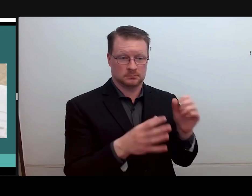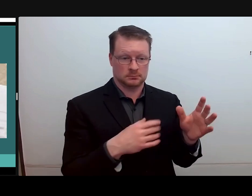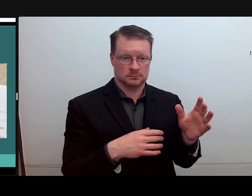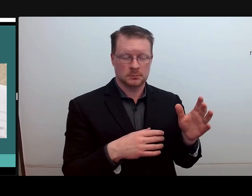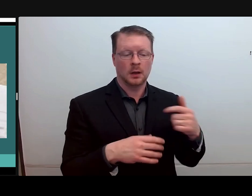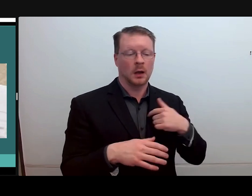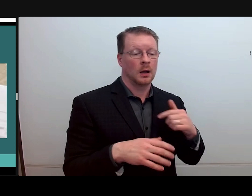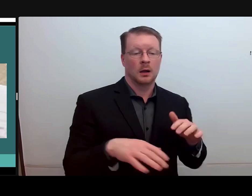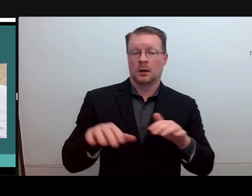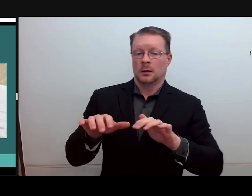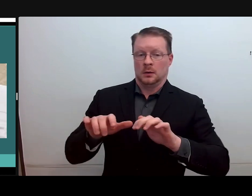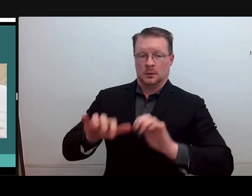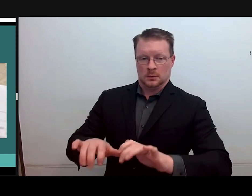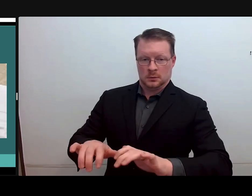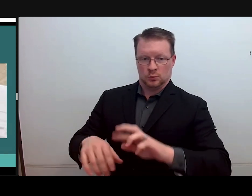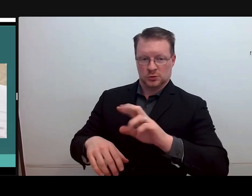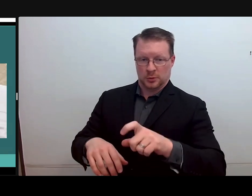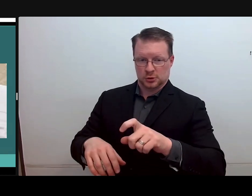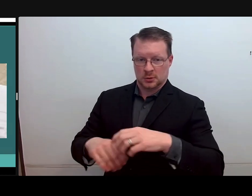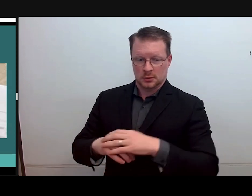So we discussed how she would take that medication,